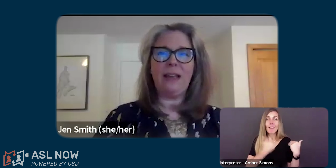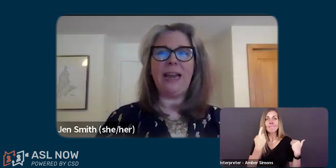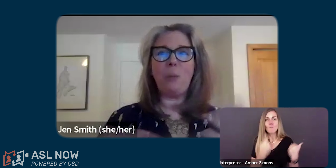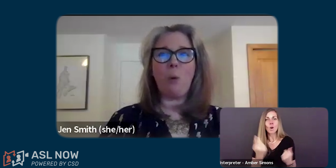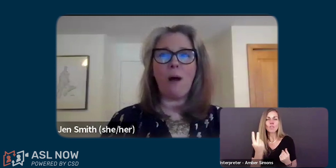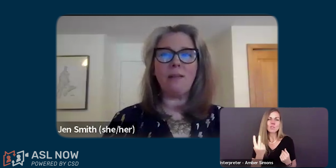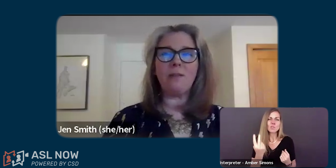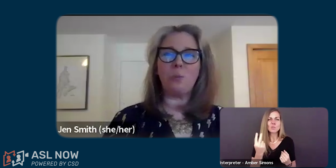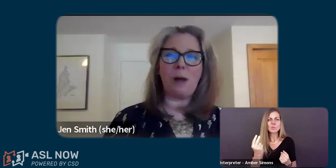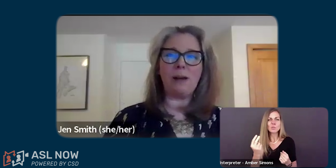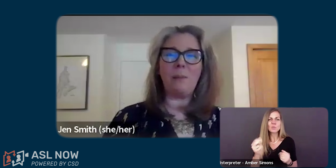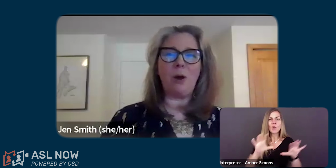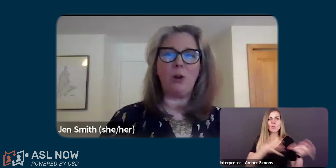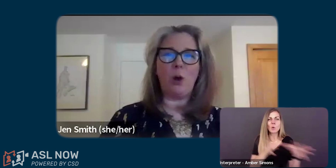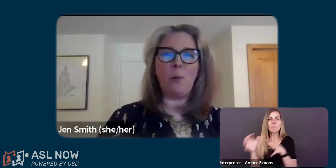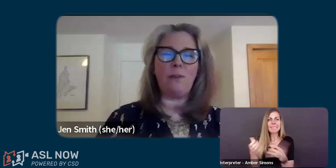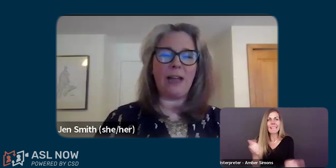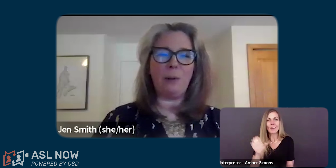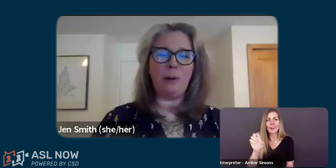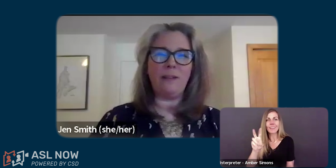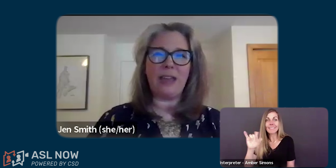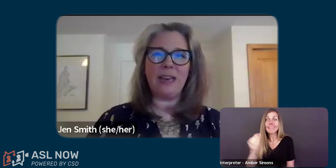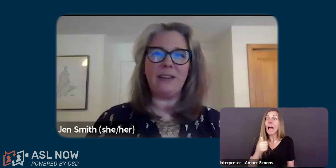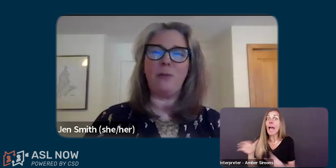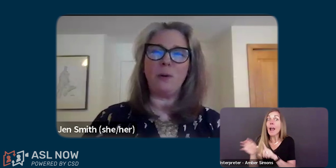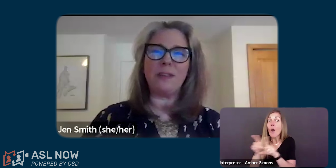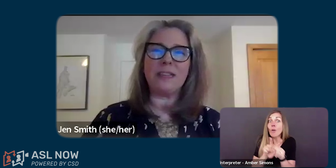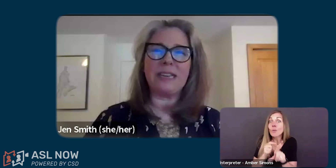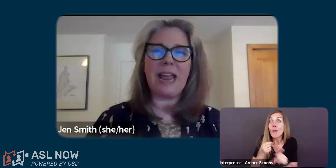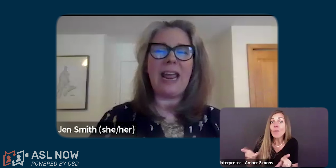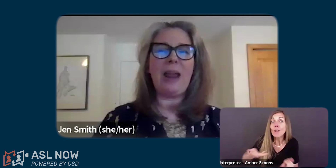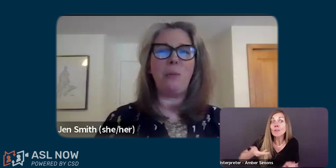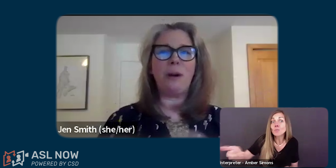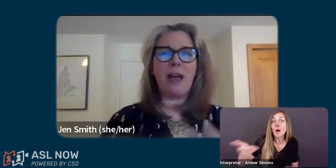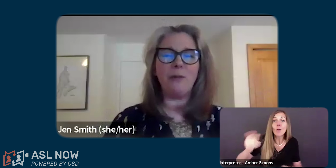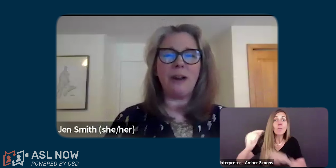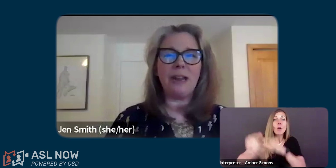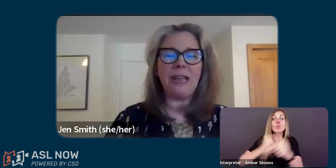And I want to welcome our global viable event folks today. And we're covering